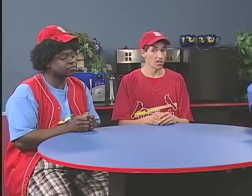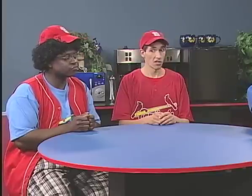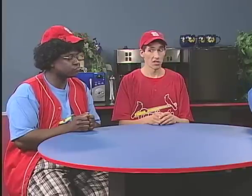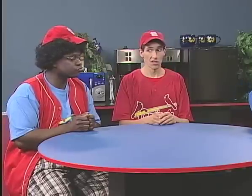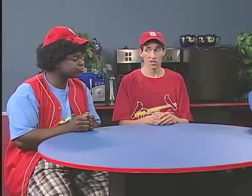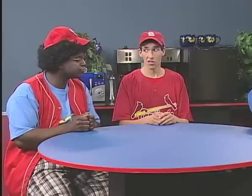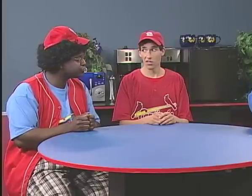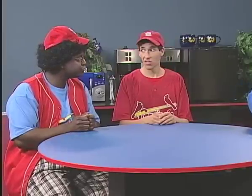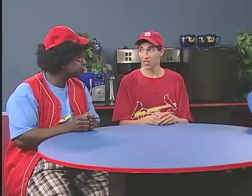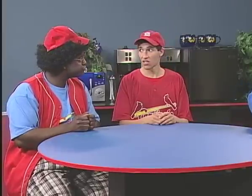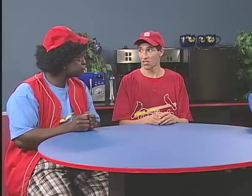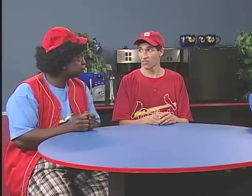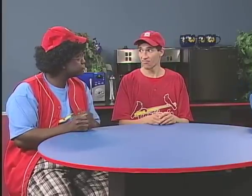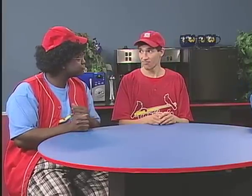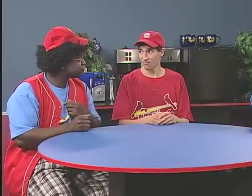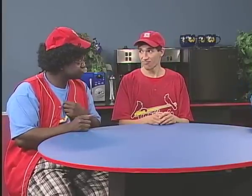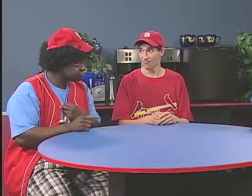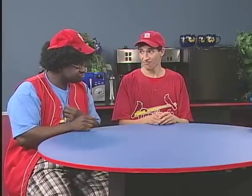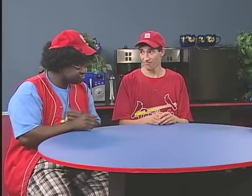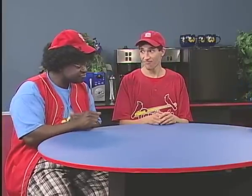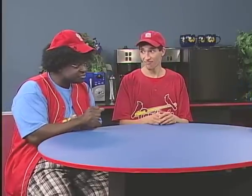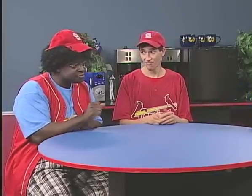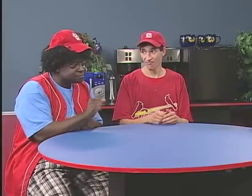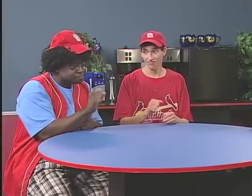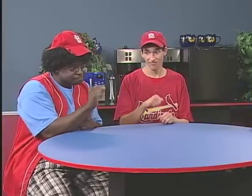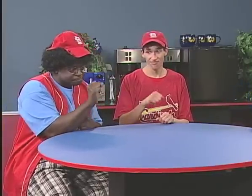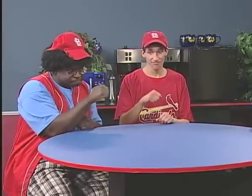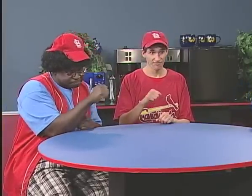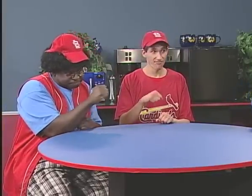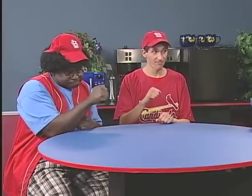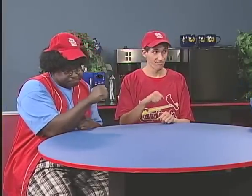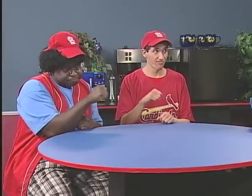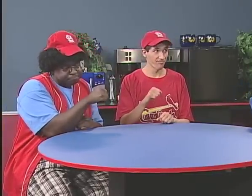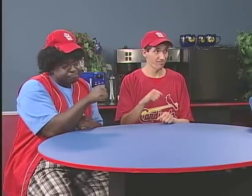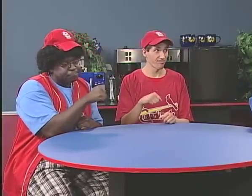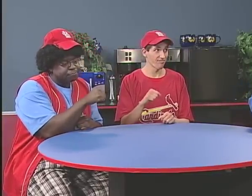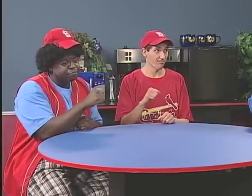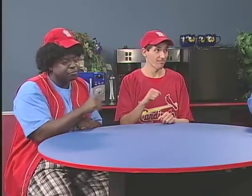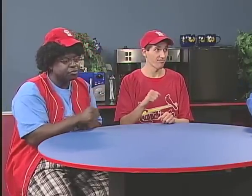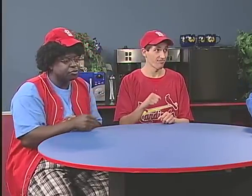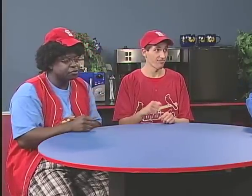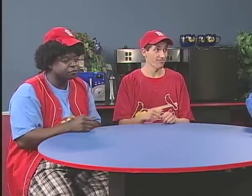UM, YES, SIR.